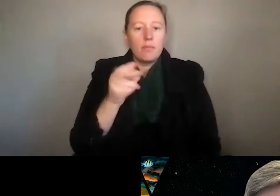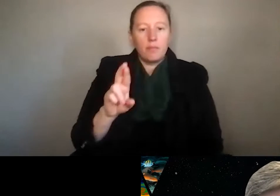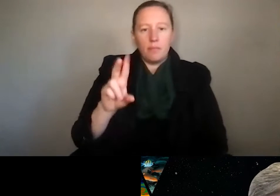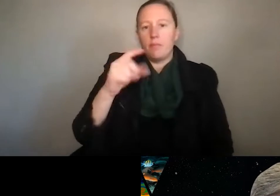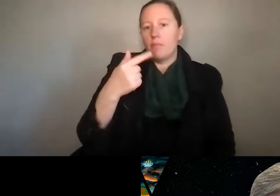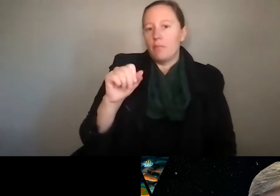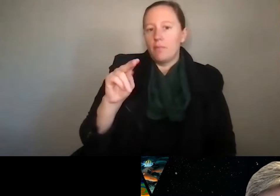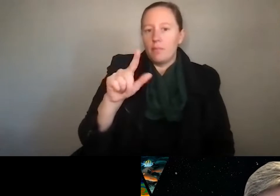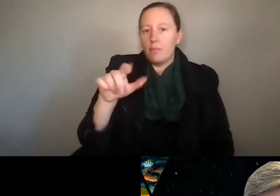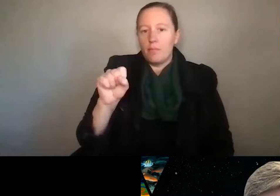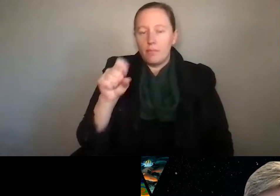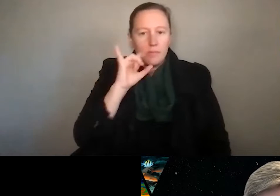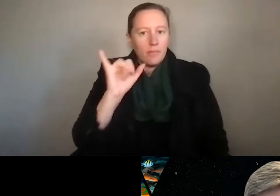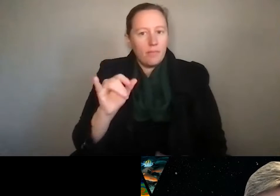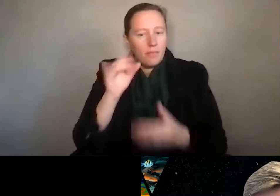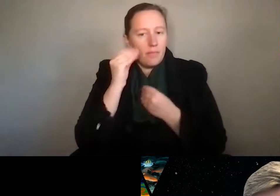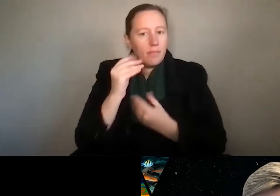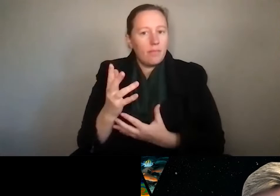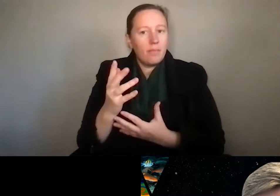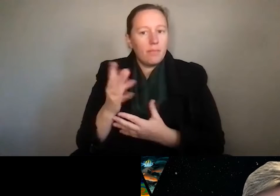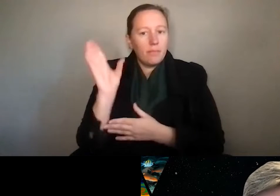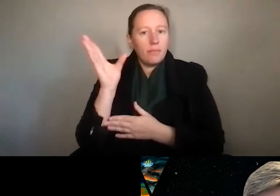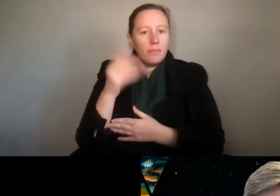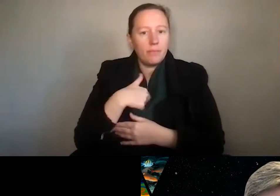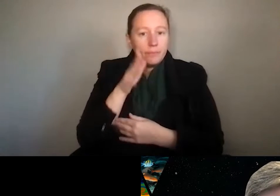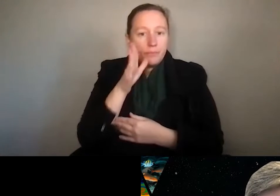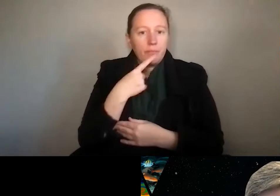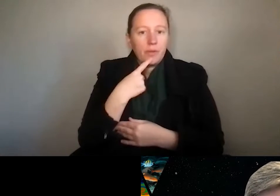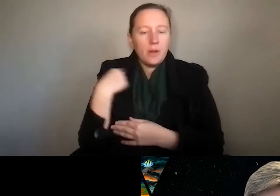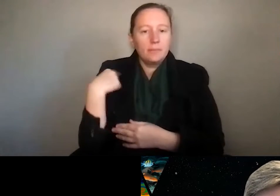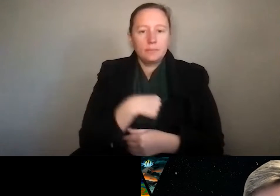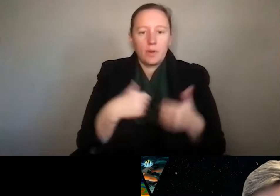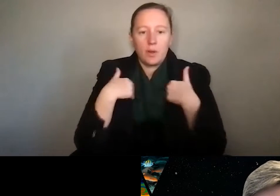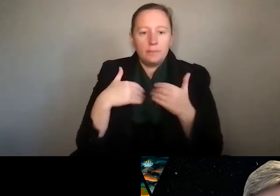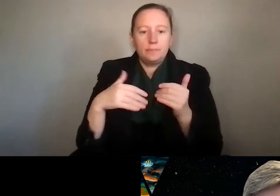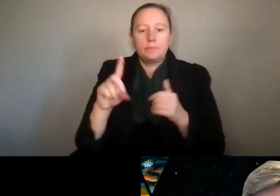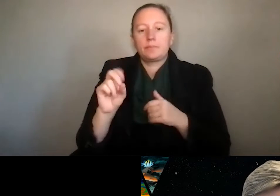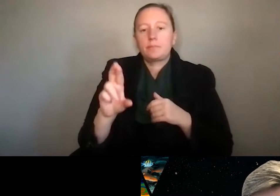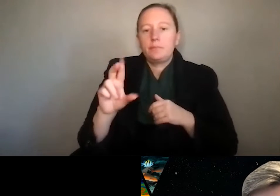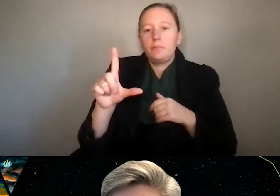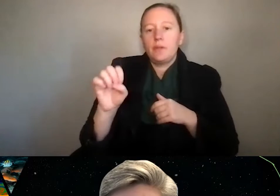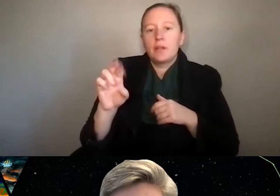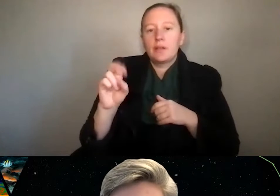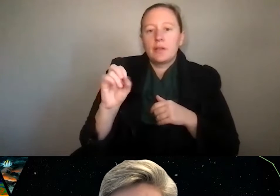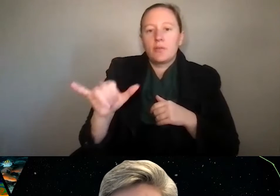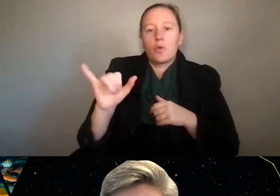I'm also pleased to say that we have Dr. Leroy Jones II, here,